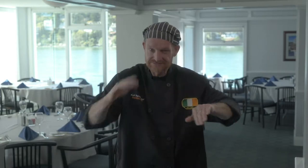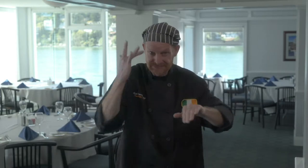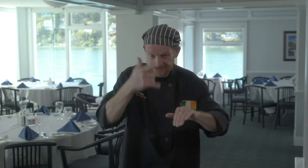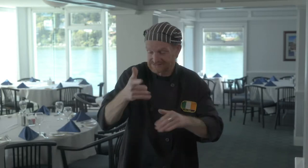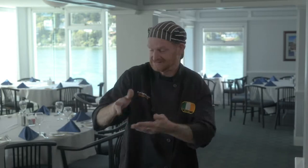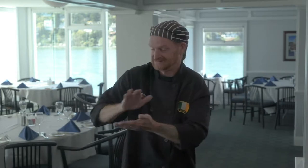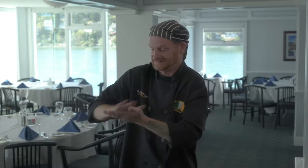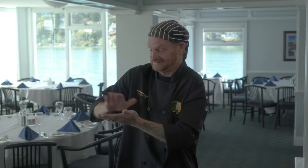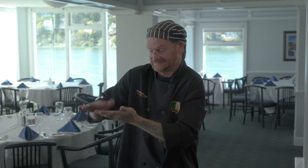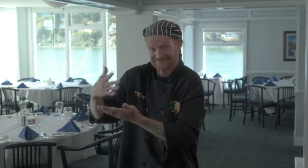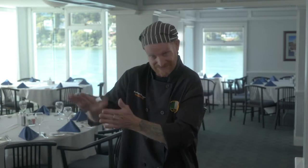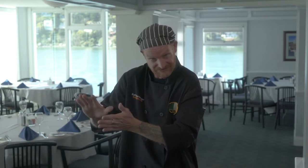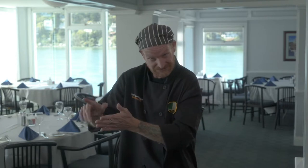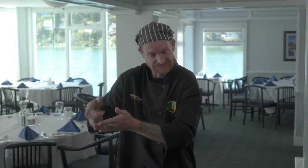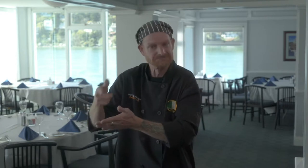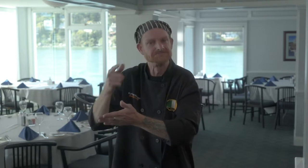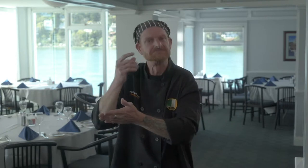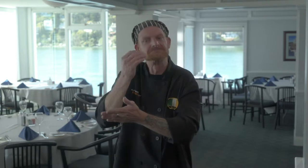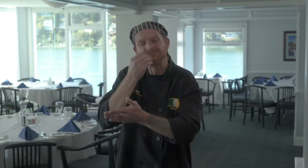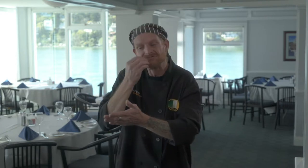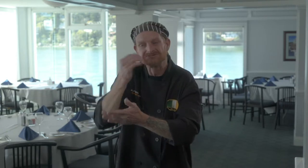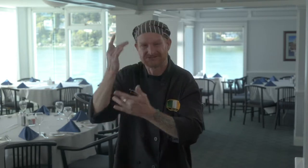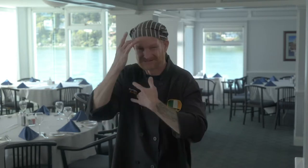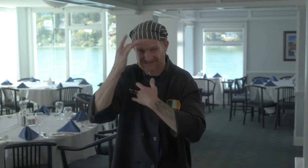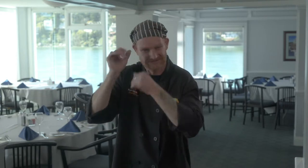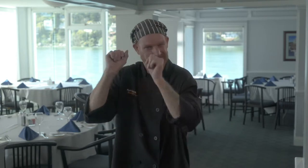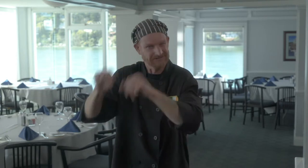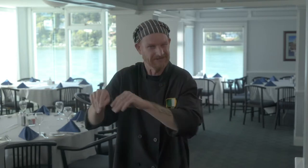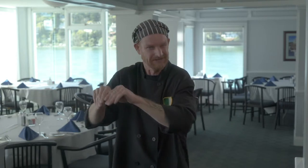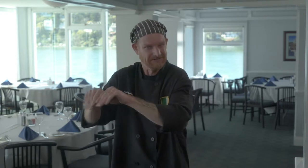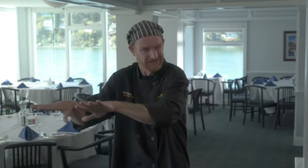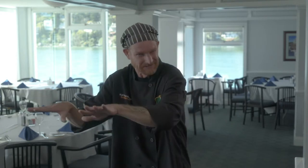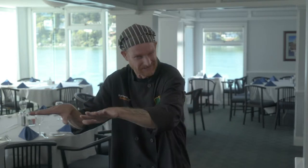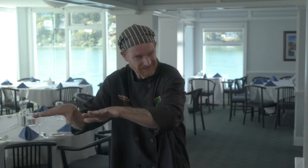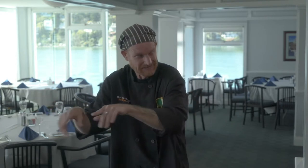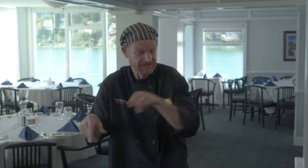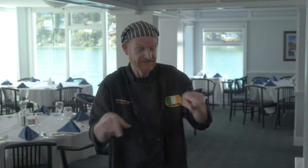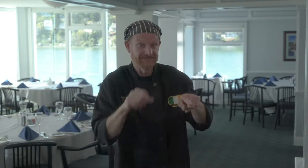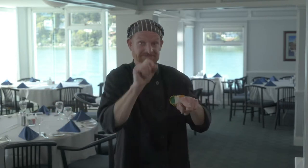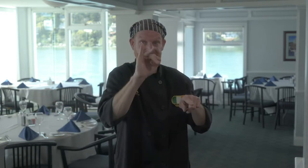If you don’t clean, it is possible that germs can grow.